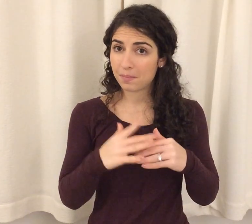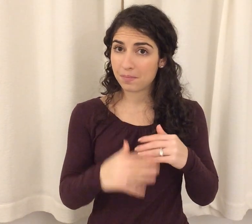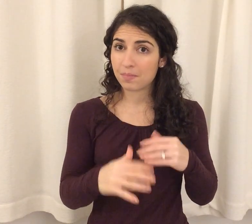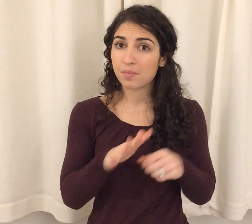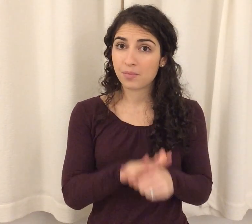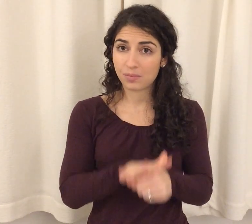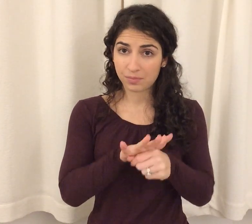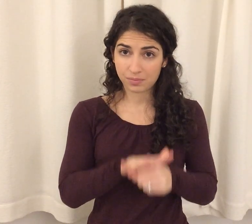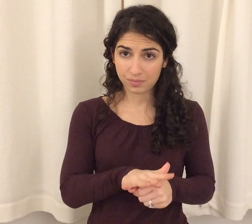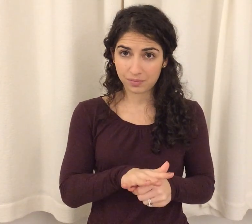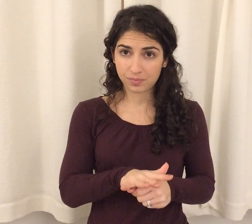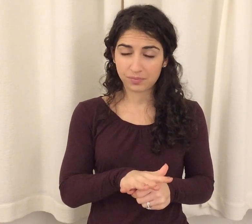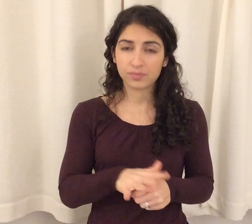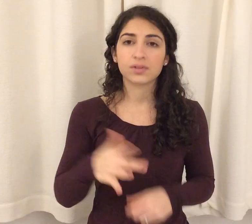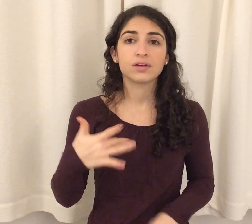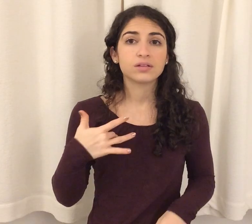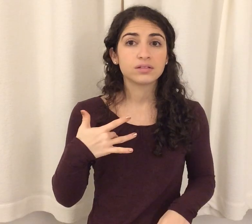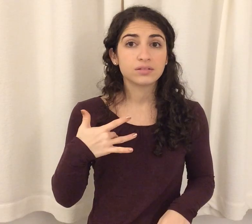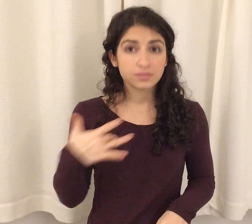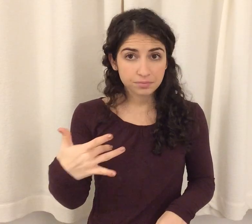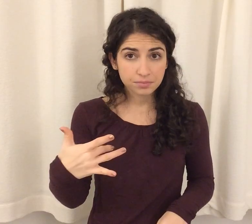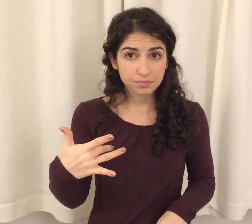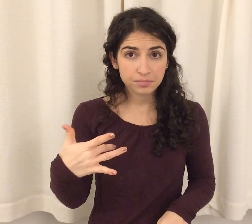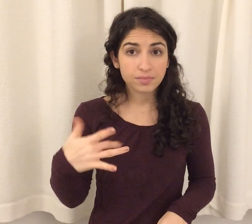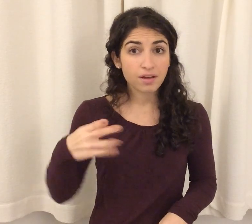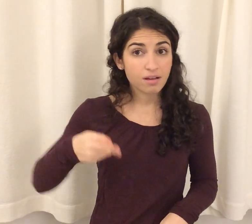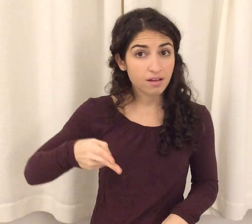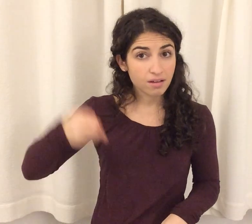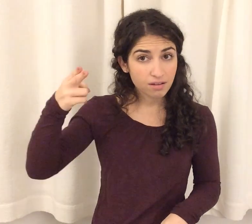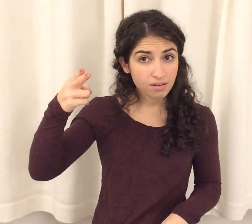your blood pressure tend to be high?